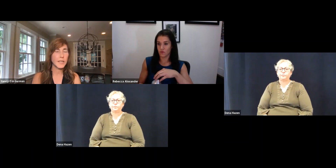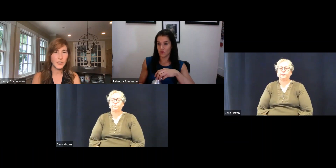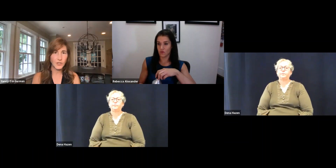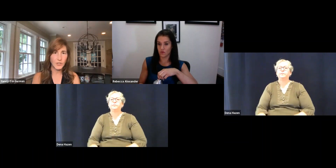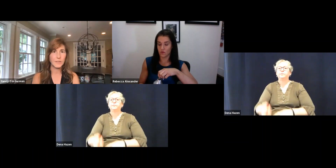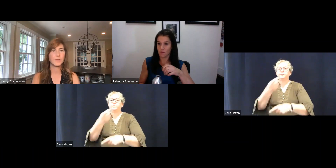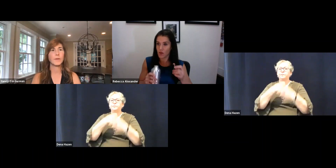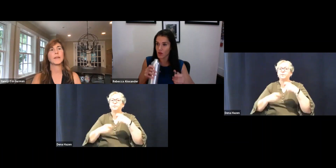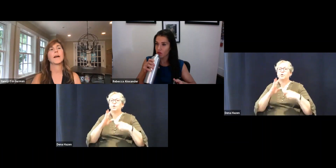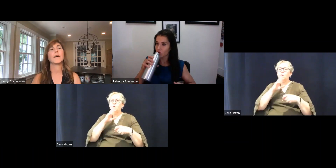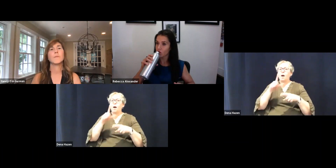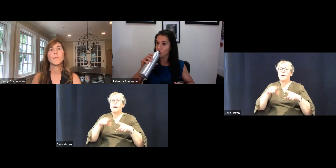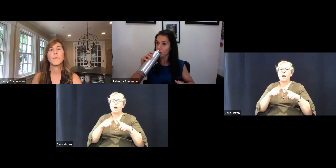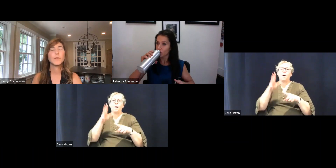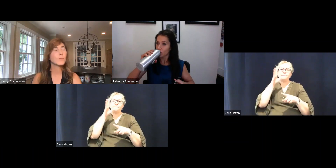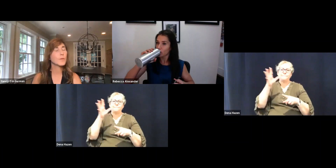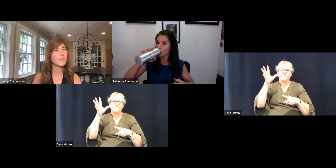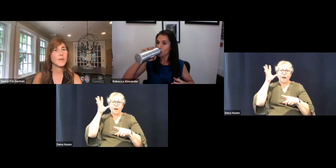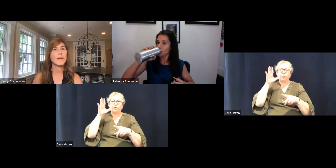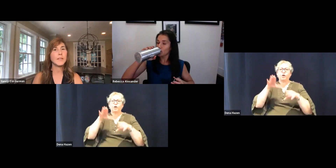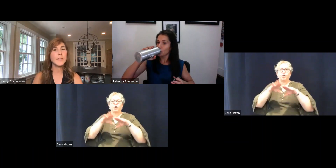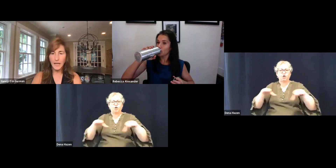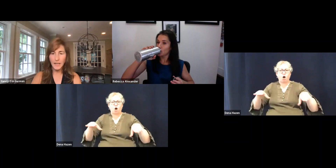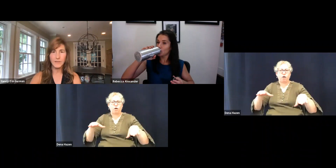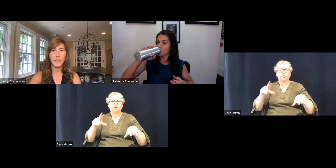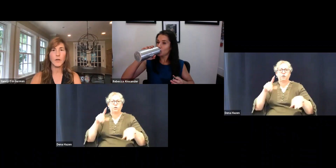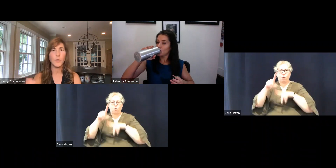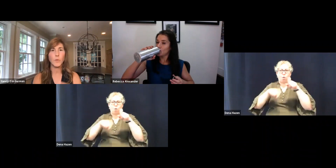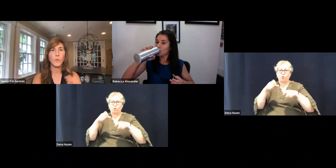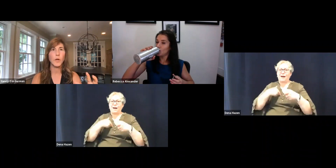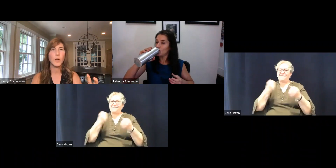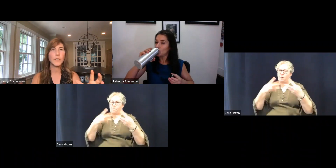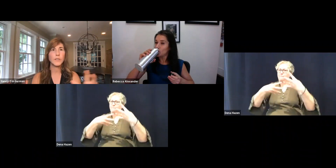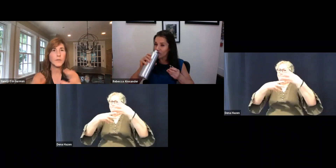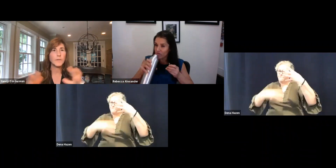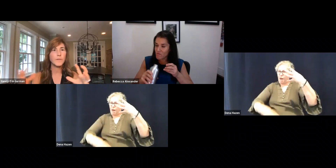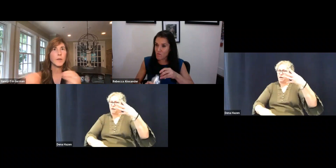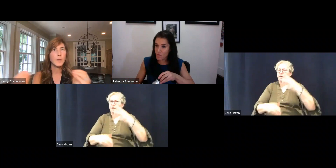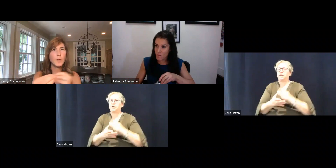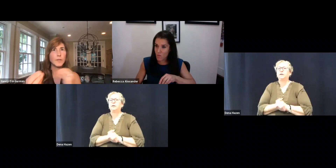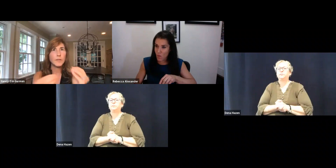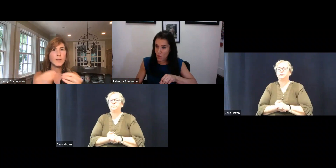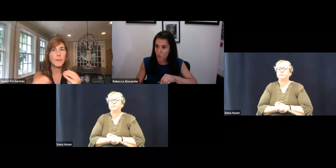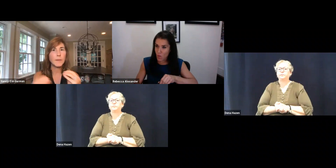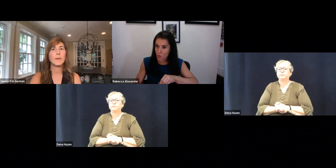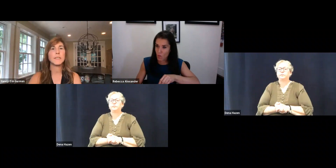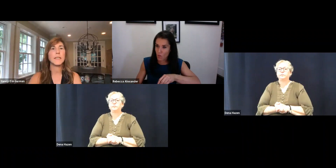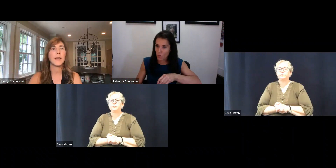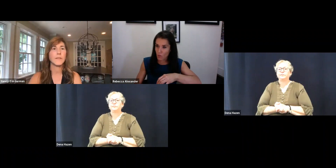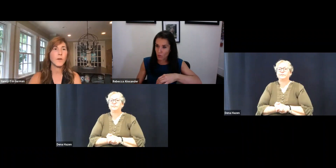questions right now. We have a lot, so we sort of put some of them together.